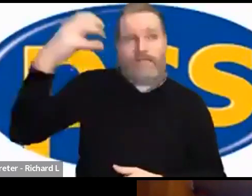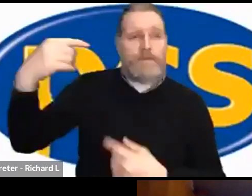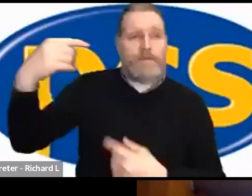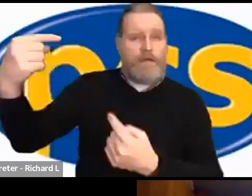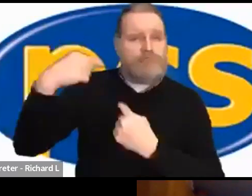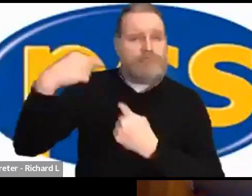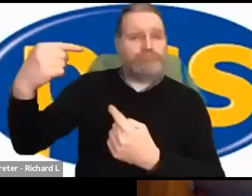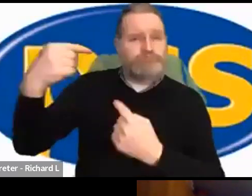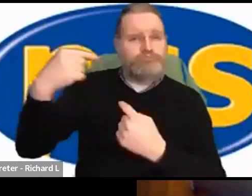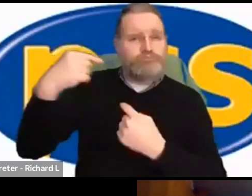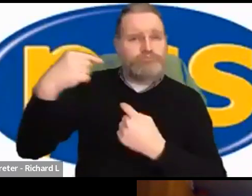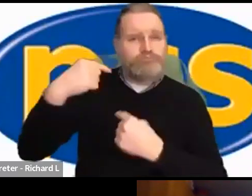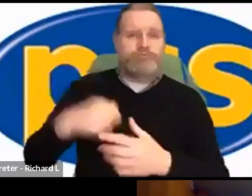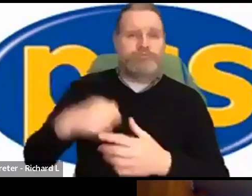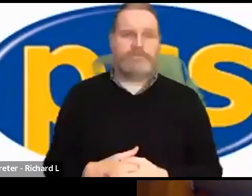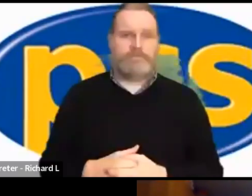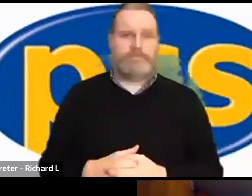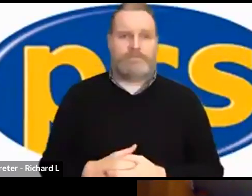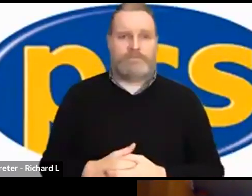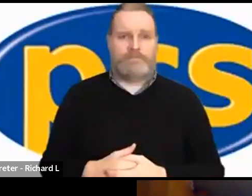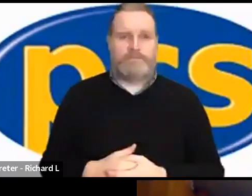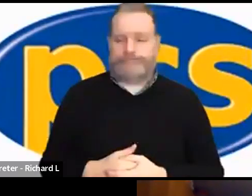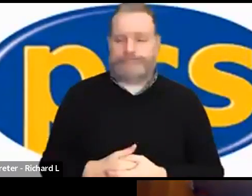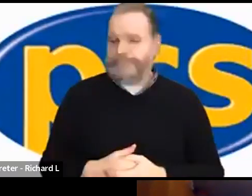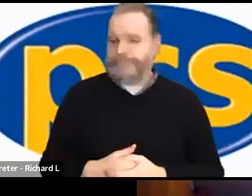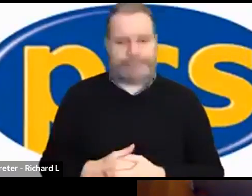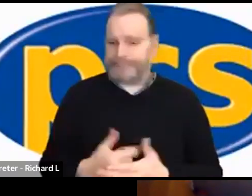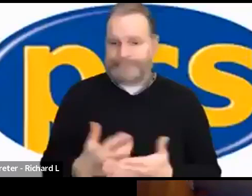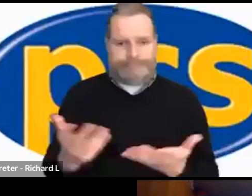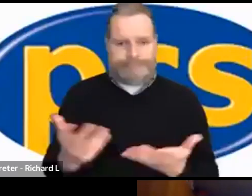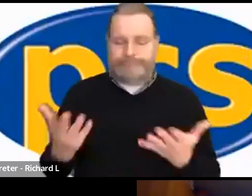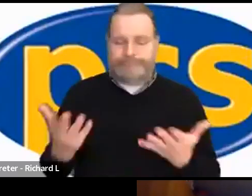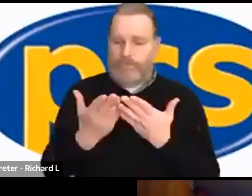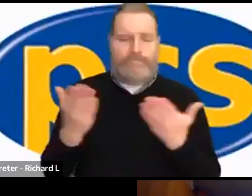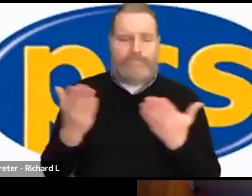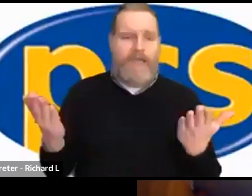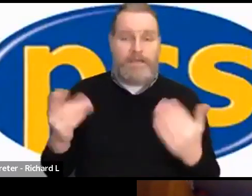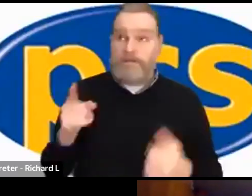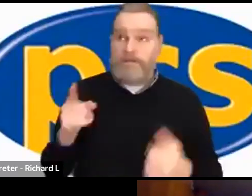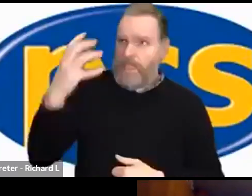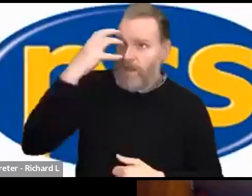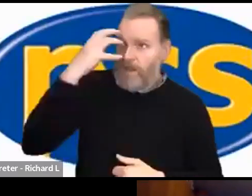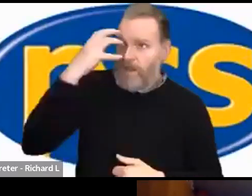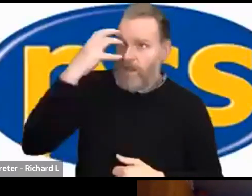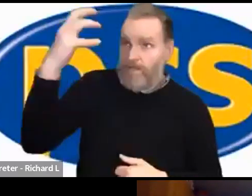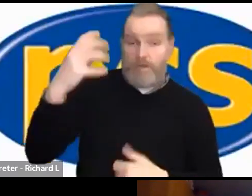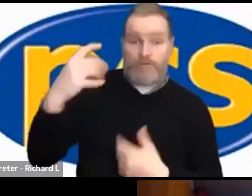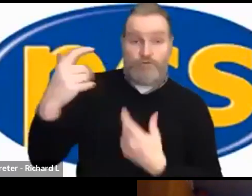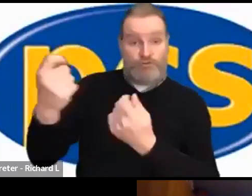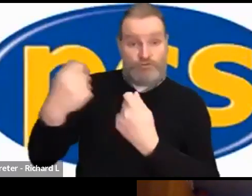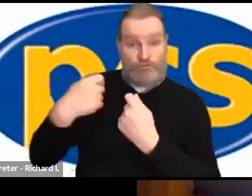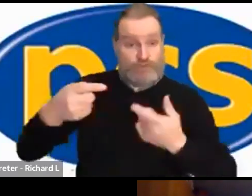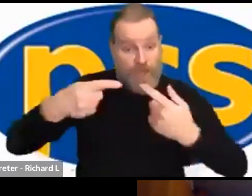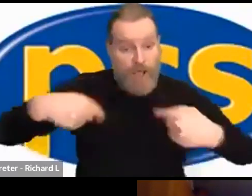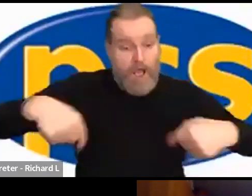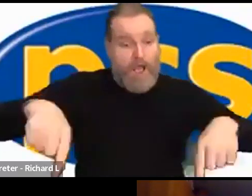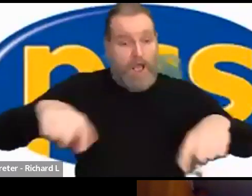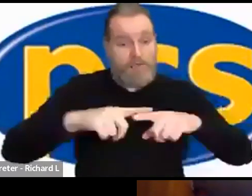attacks on the government that is that is not being faced ced by many ced by many other by many other people that we work alongside That means the That means the Government's